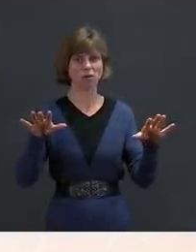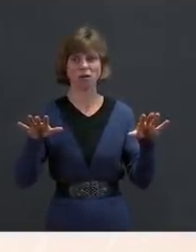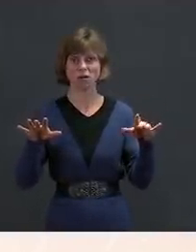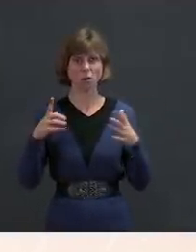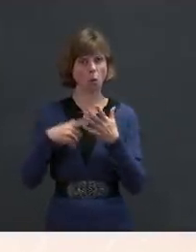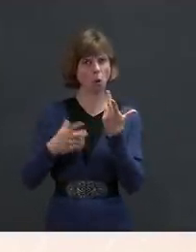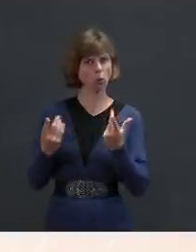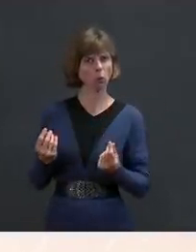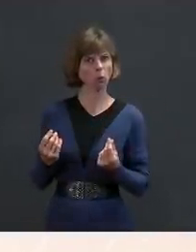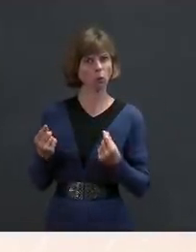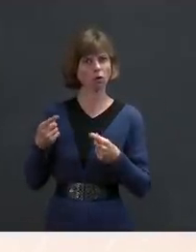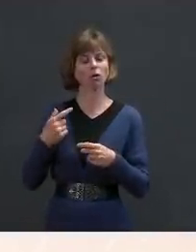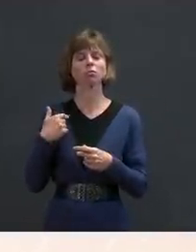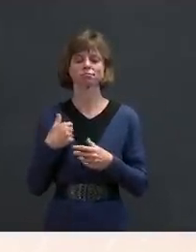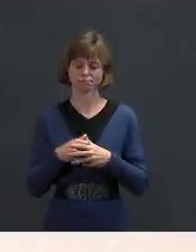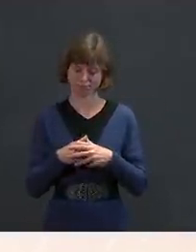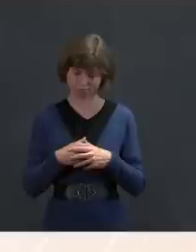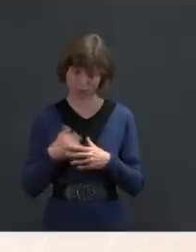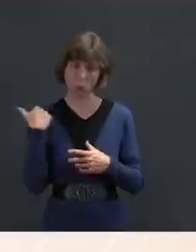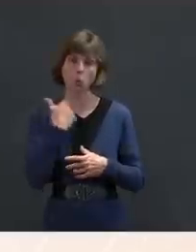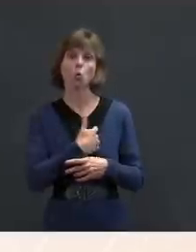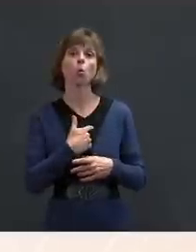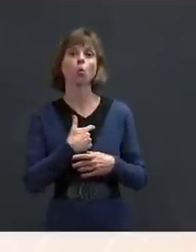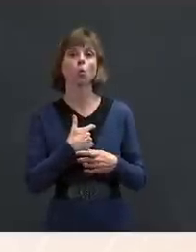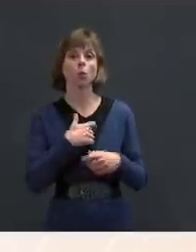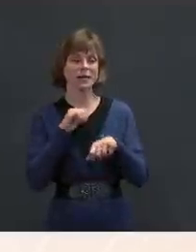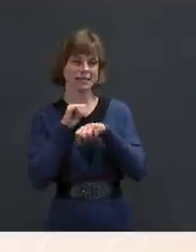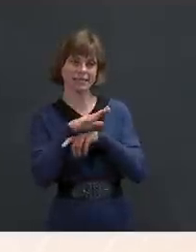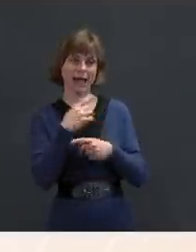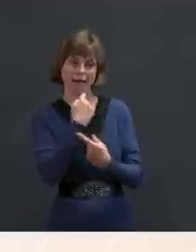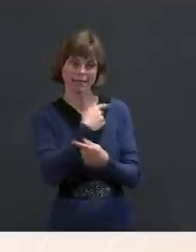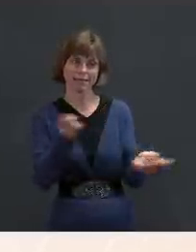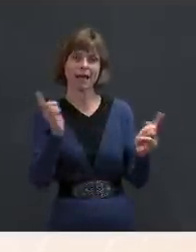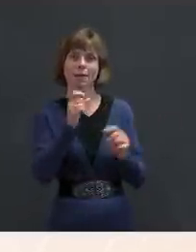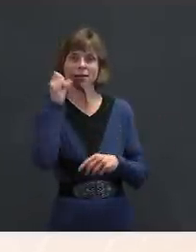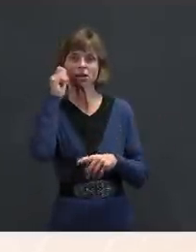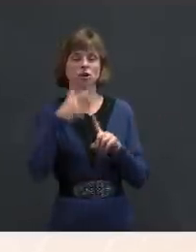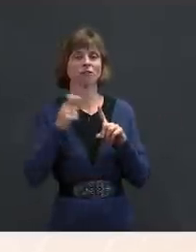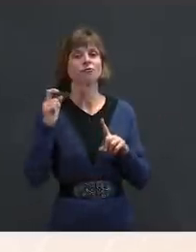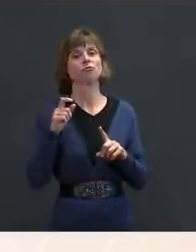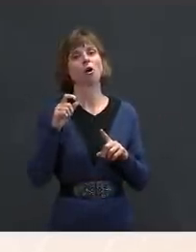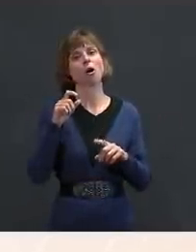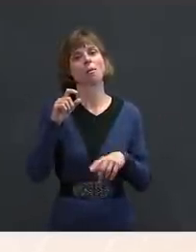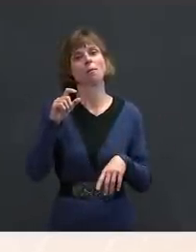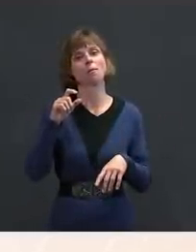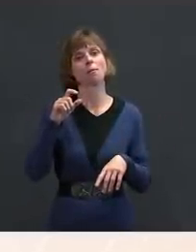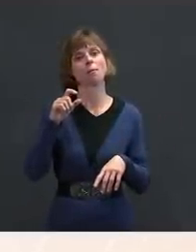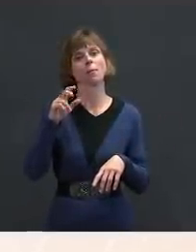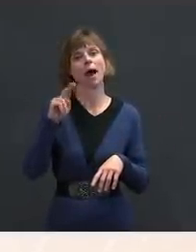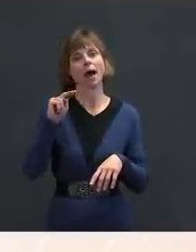We put out a statement yesterday from National Security Advisor Jake Sullivan, so let me just reiterate a couple of the pieces from that: